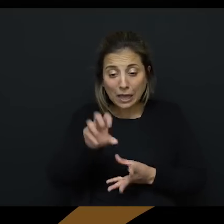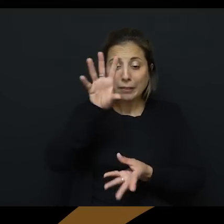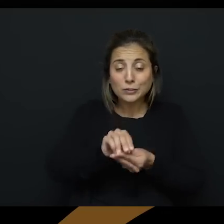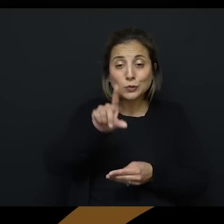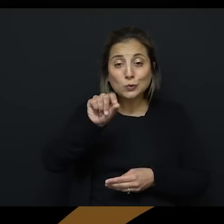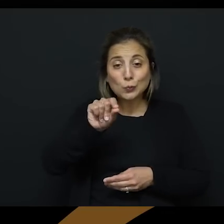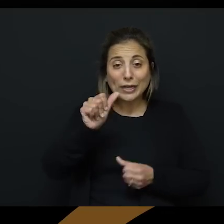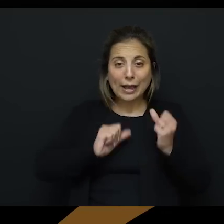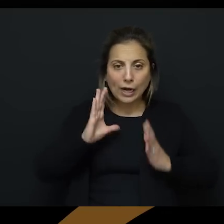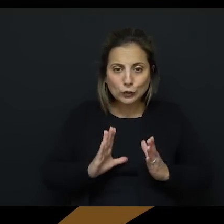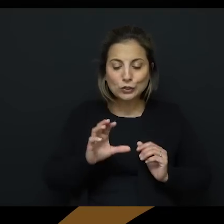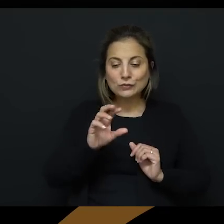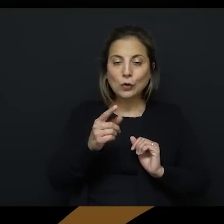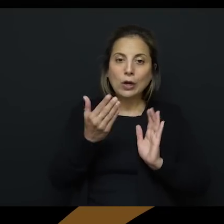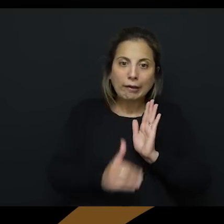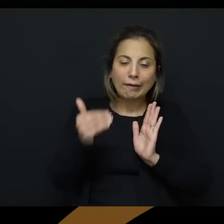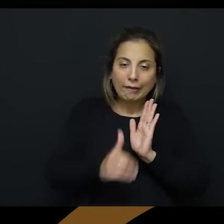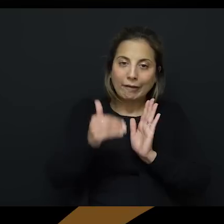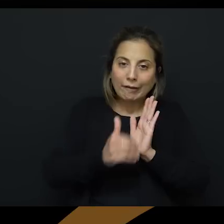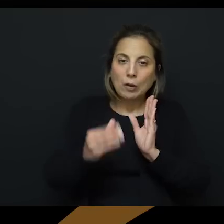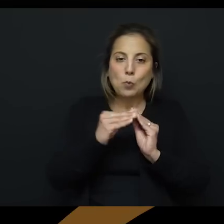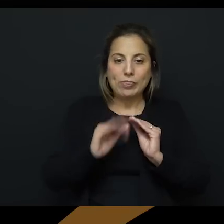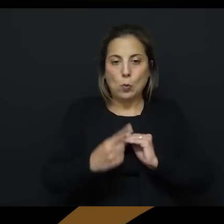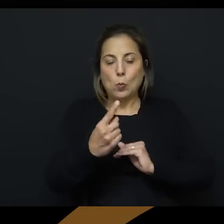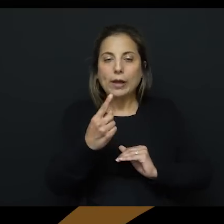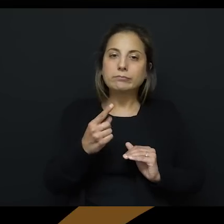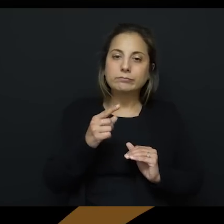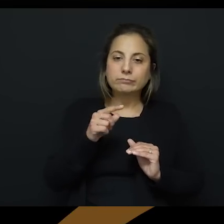the 20 actors in recurring roles, which means more than one episode.